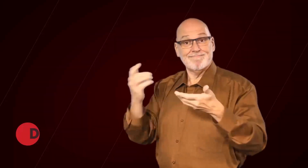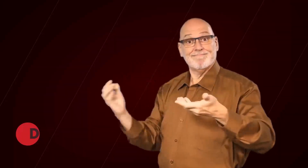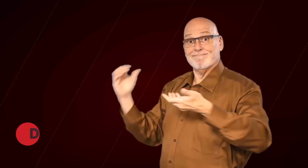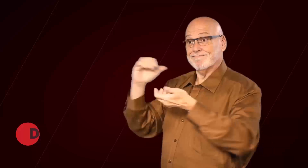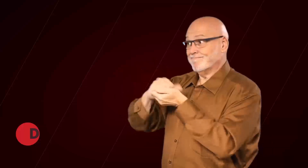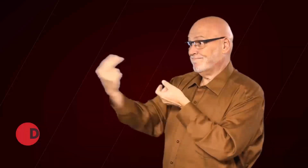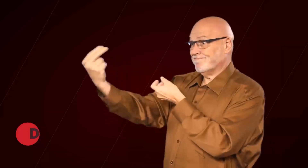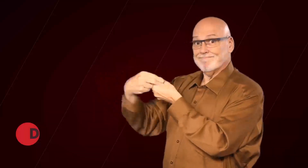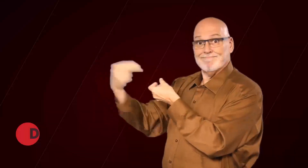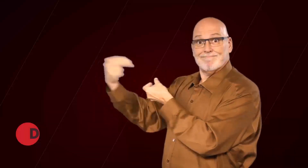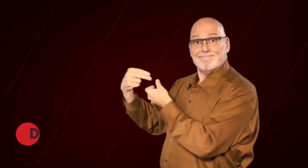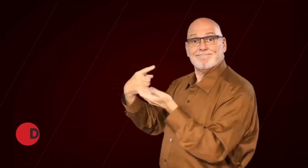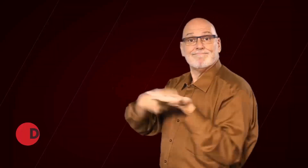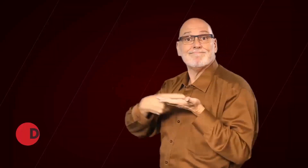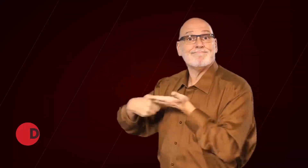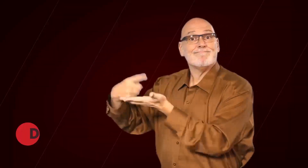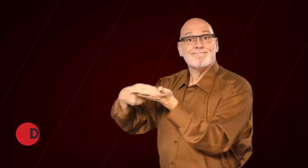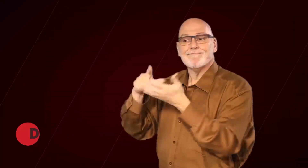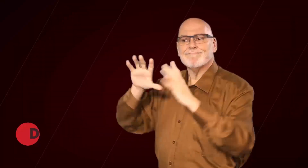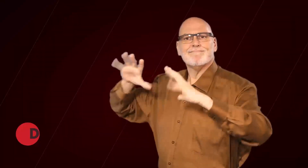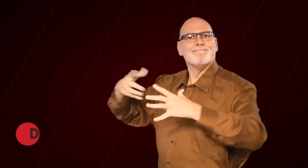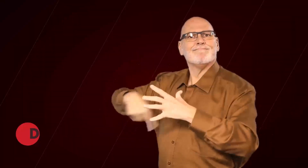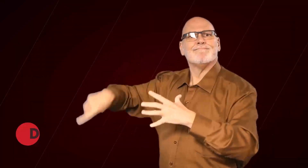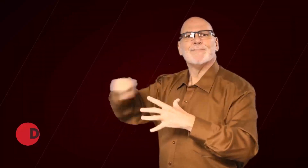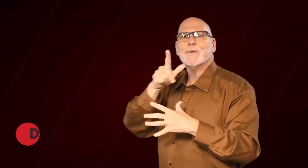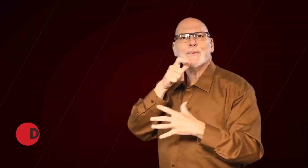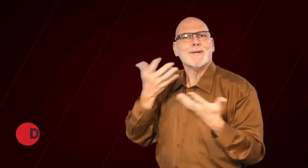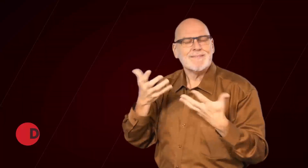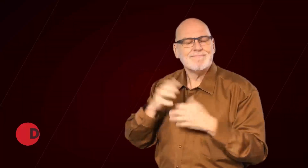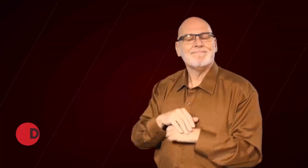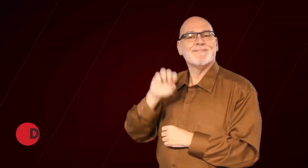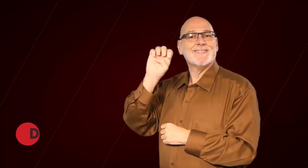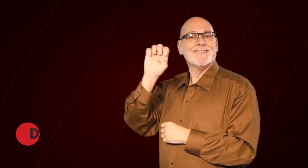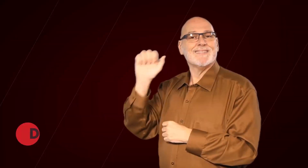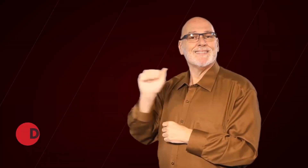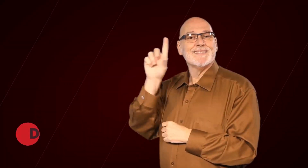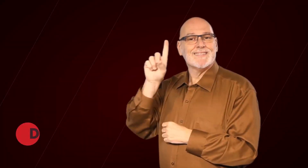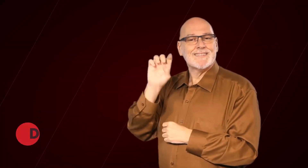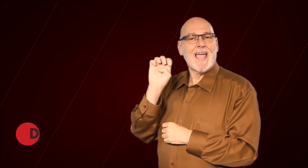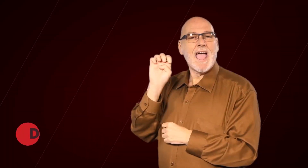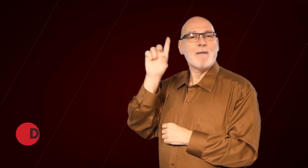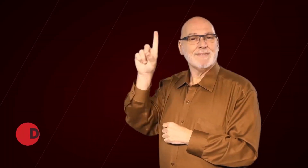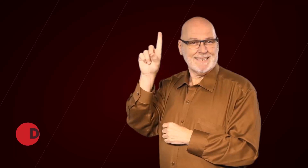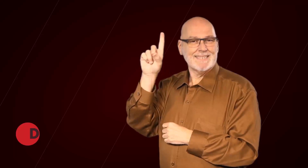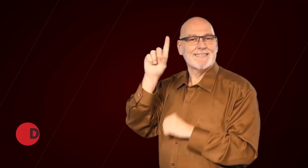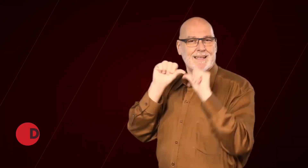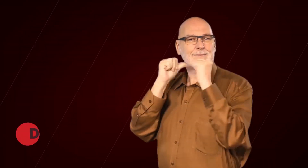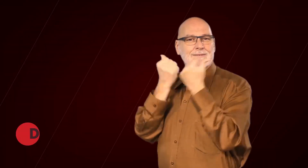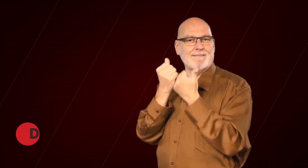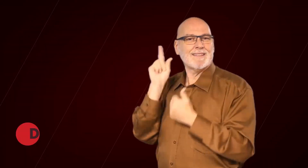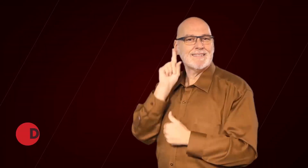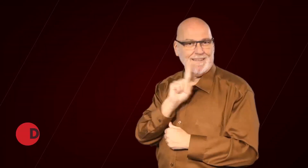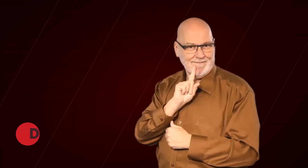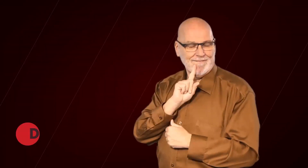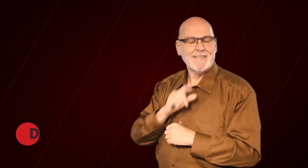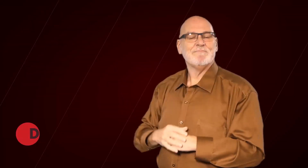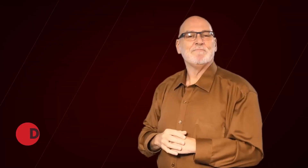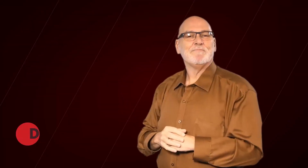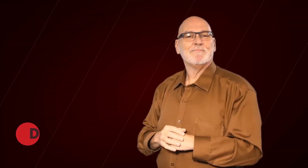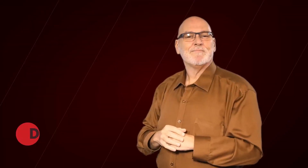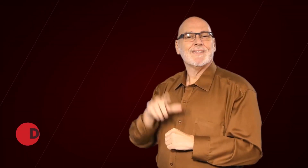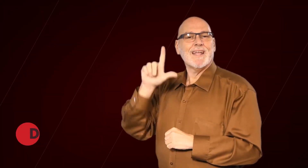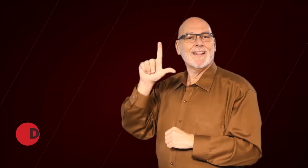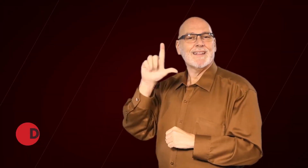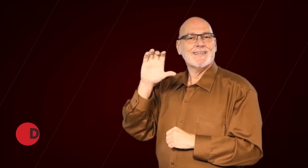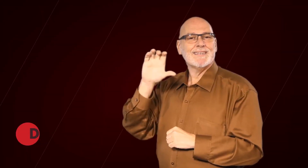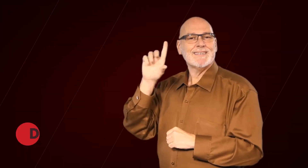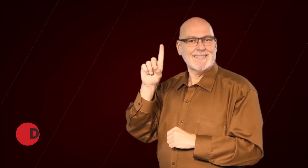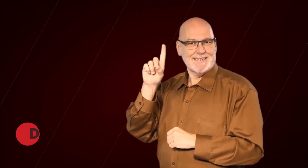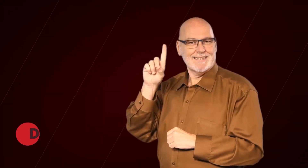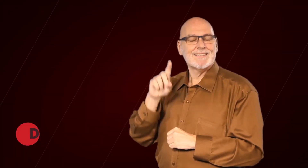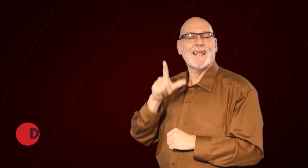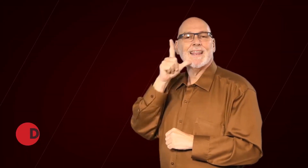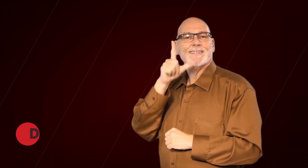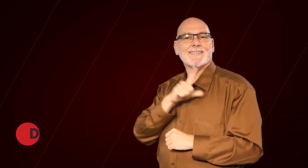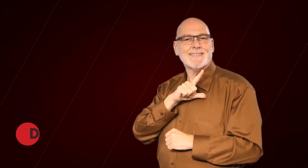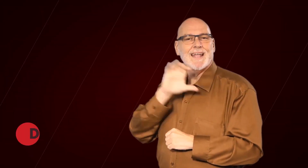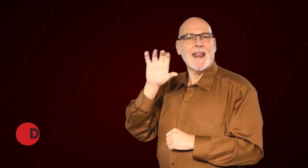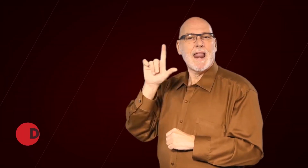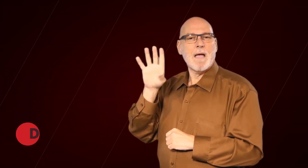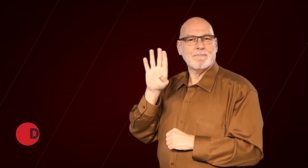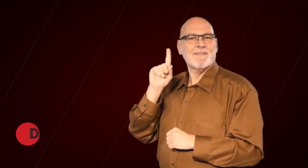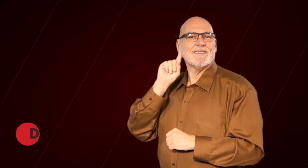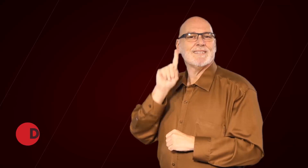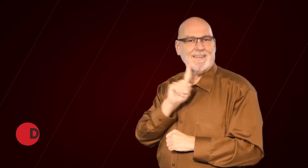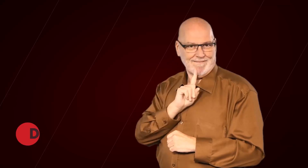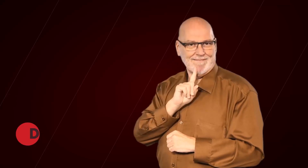with Edmonton Association of the Deaf, London Club of the Deaf (LCD)